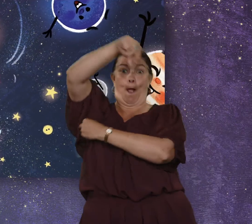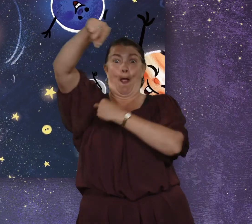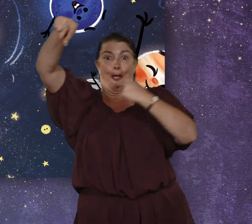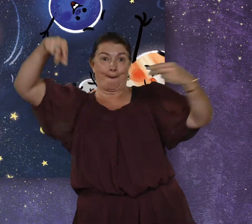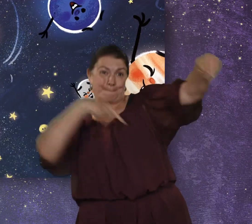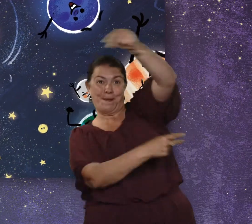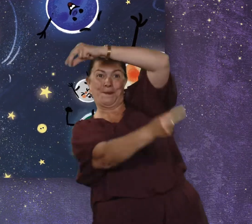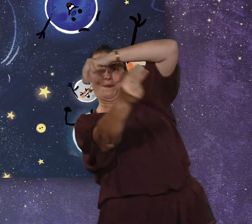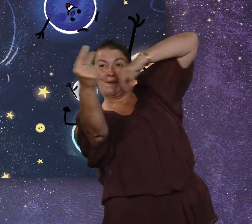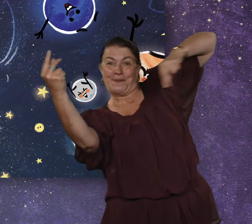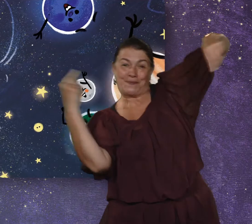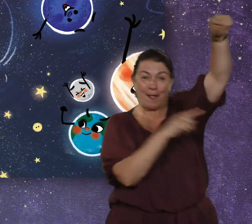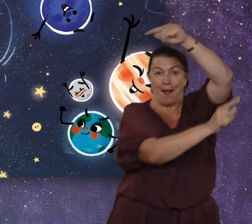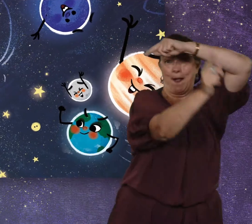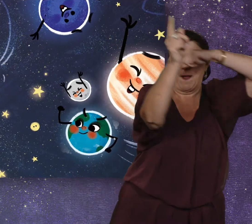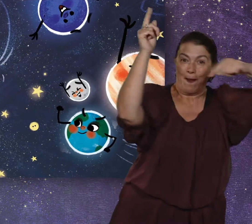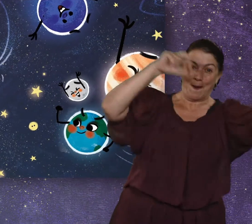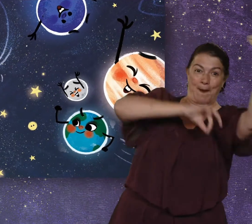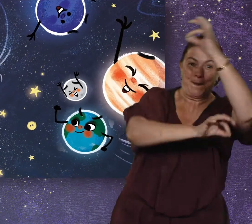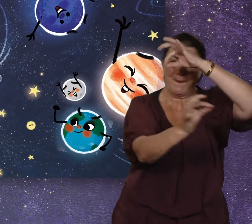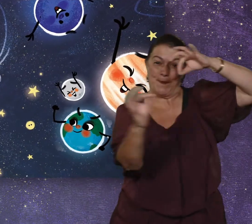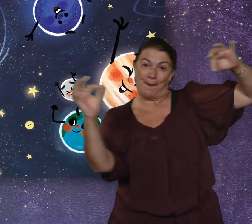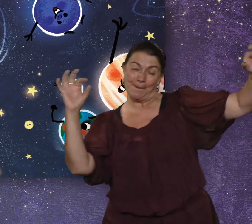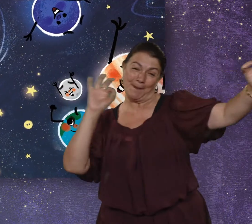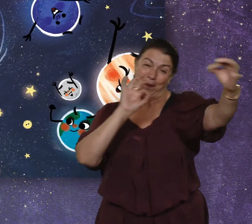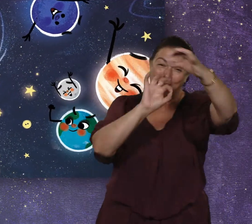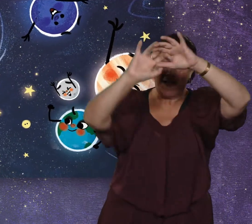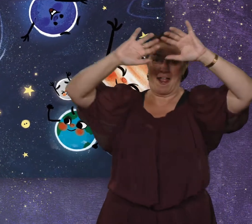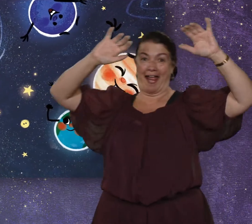While Neptune did backflips and said Look at ME!